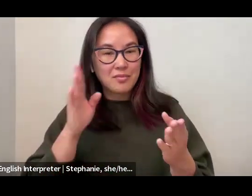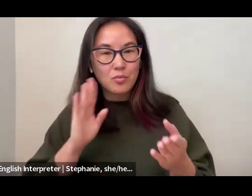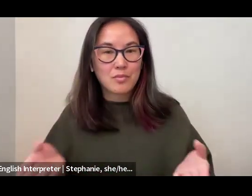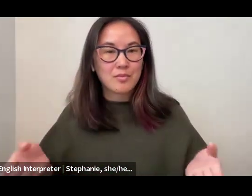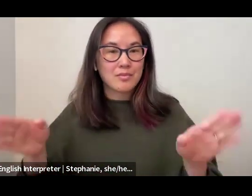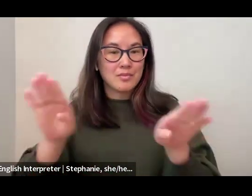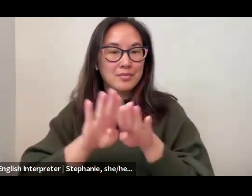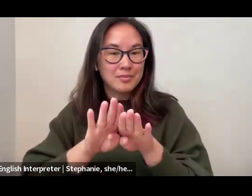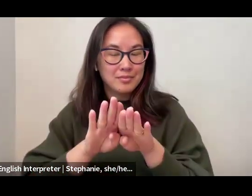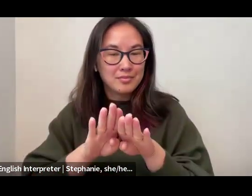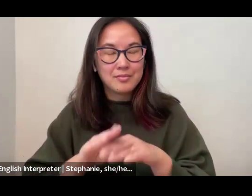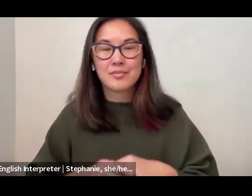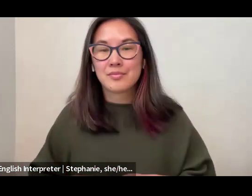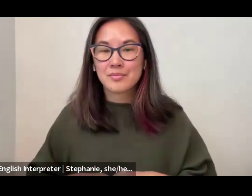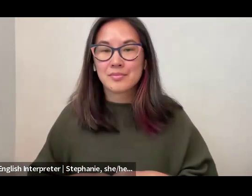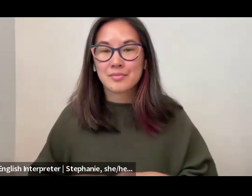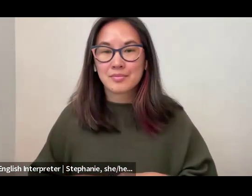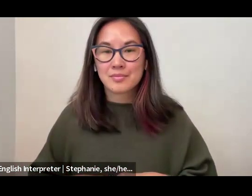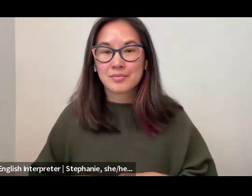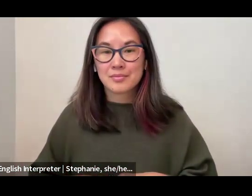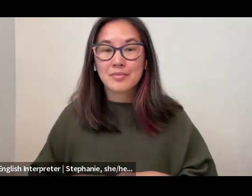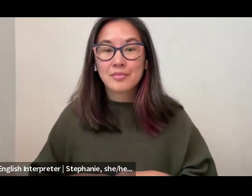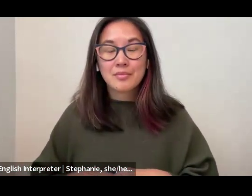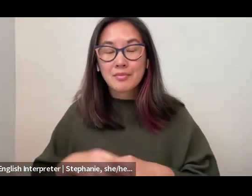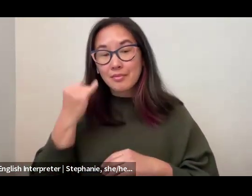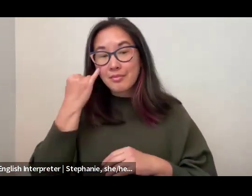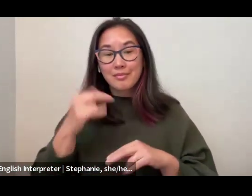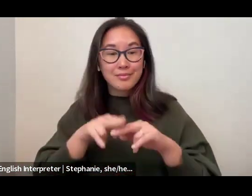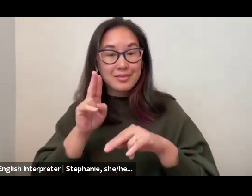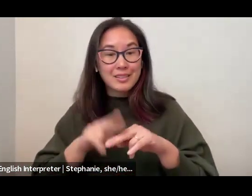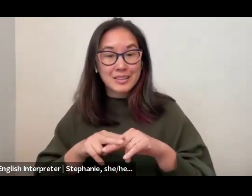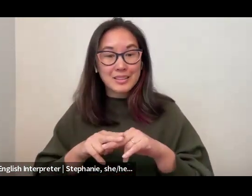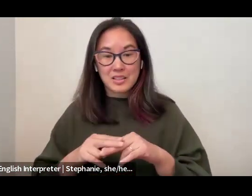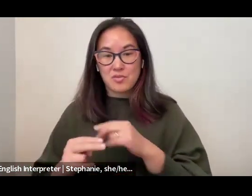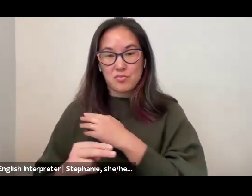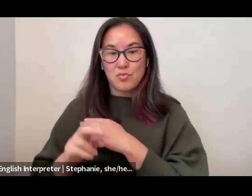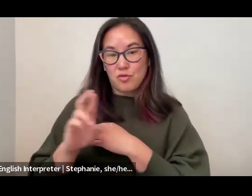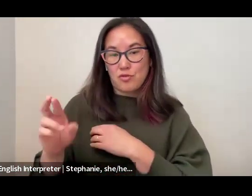All righty, so, if you're sitting, we're going to do right arm is relaxed and to the side.